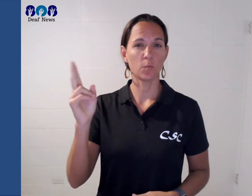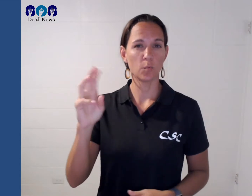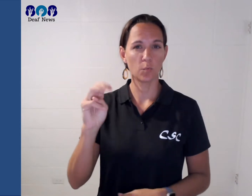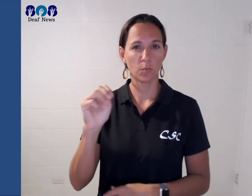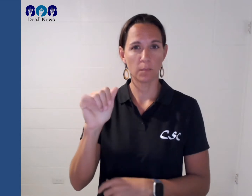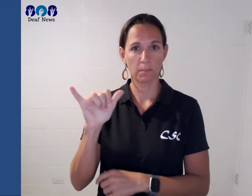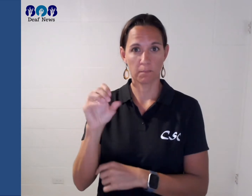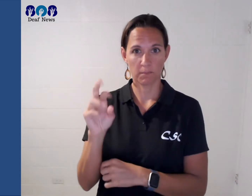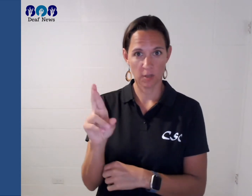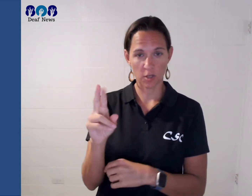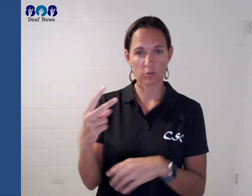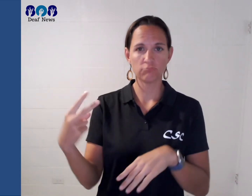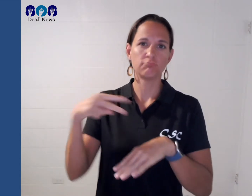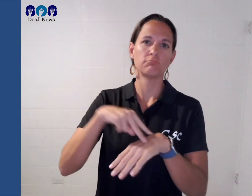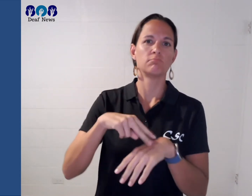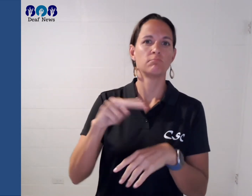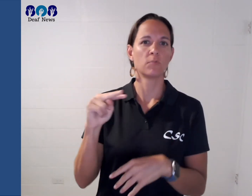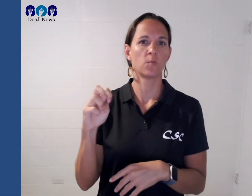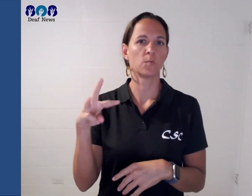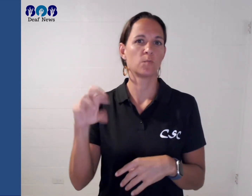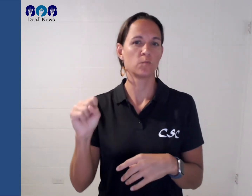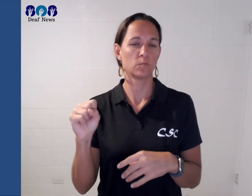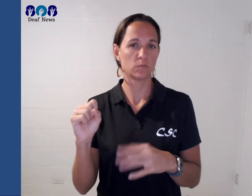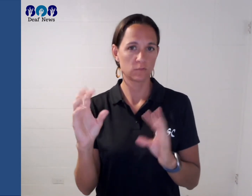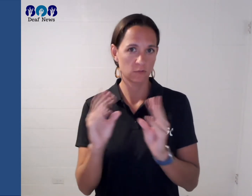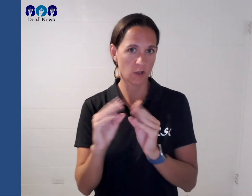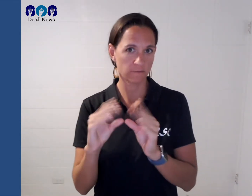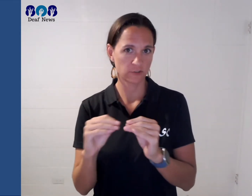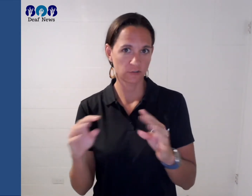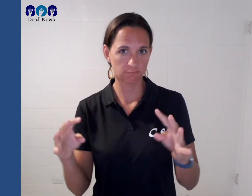Last Wednesday Honolulu’s Mayor held a press conference.